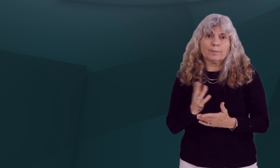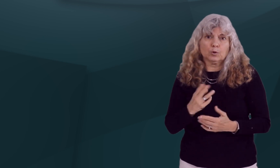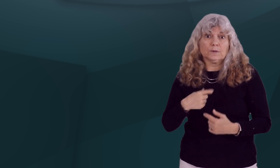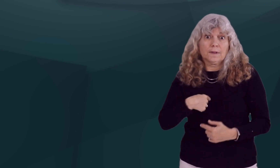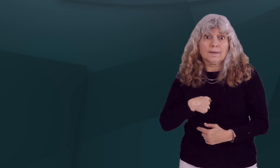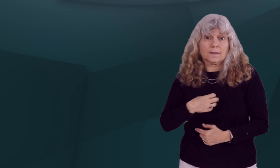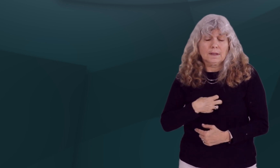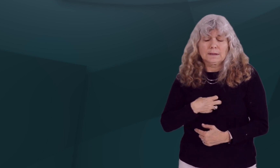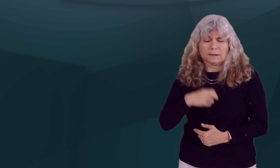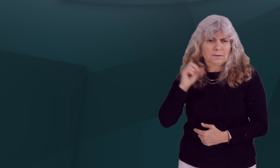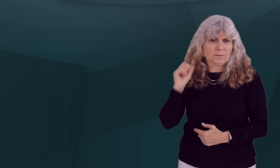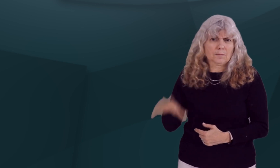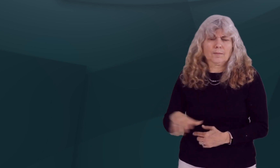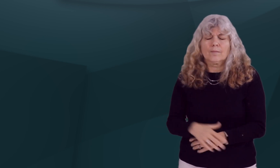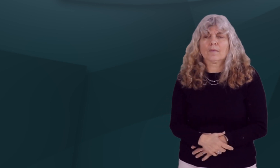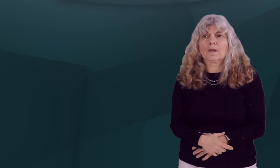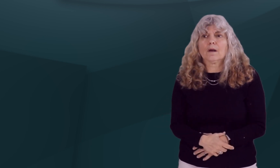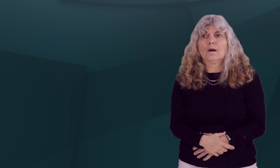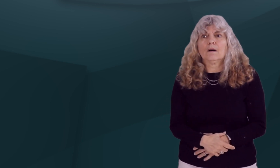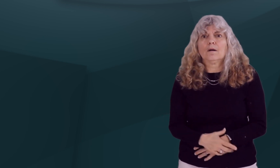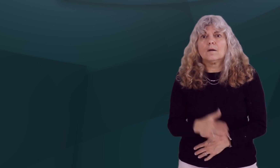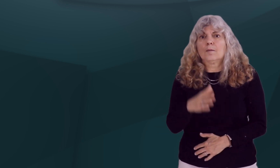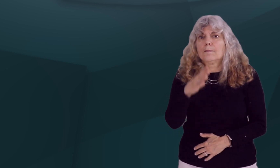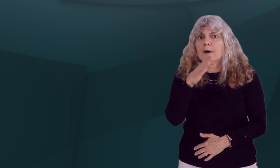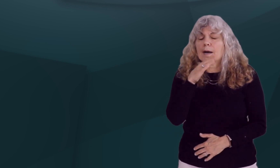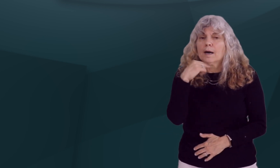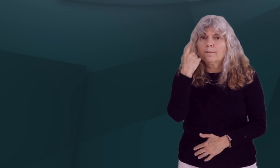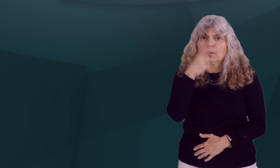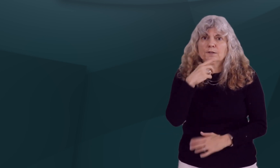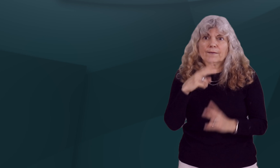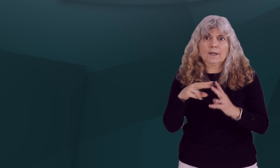So my mom said, "What do you mean?" And I said, "When do I stop using my hearing aid?"